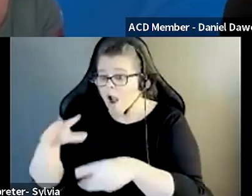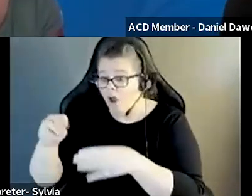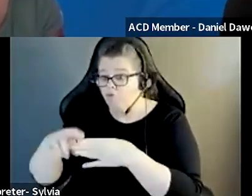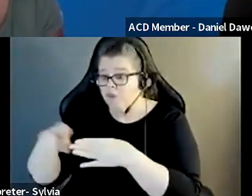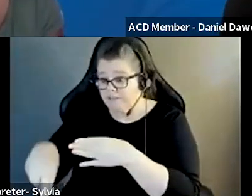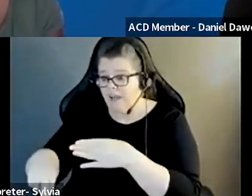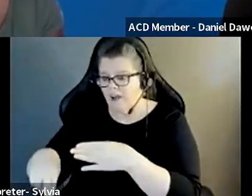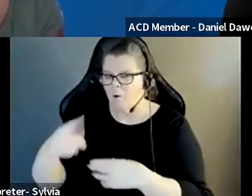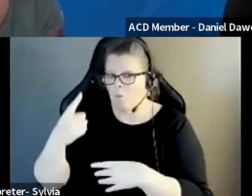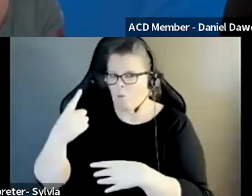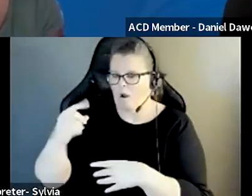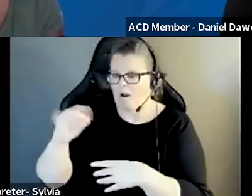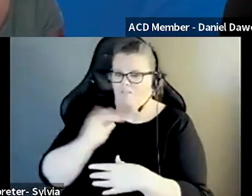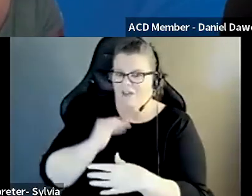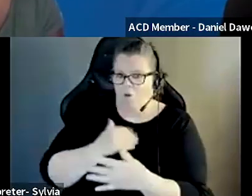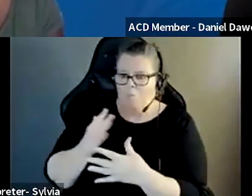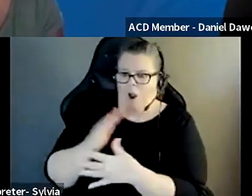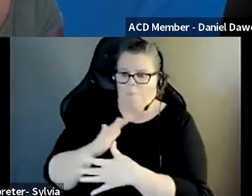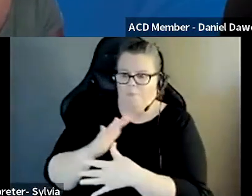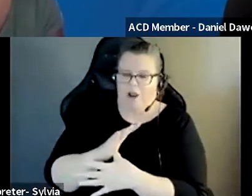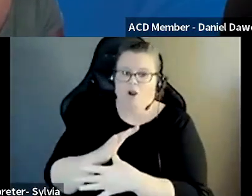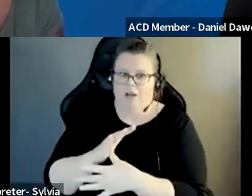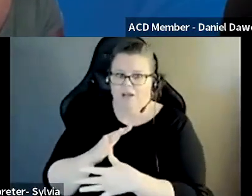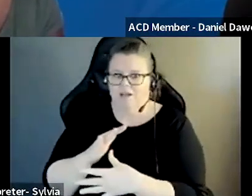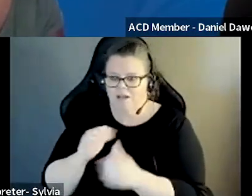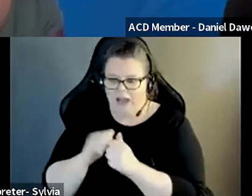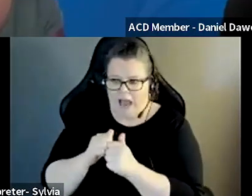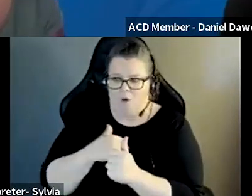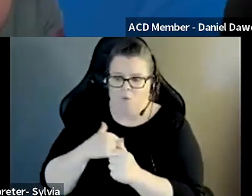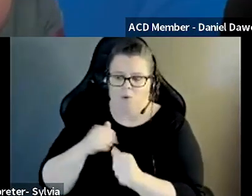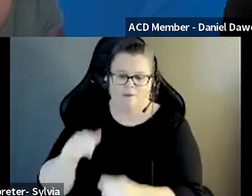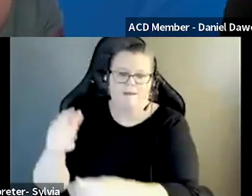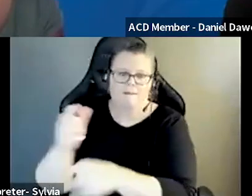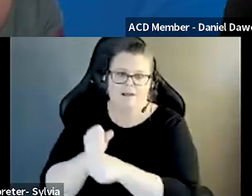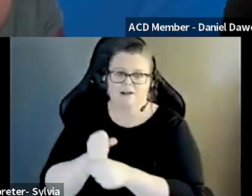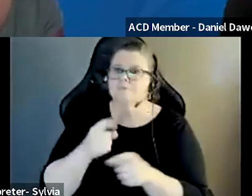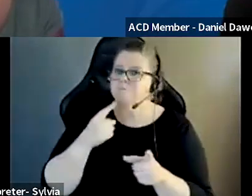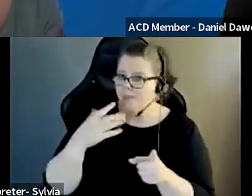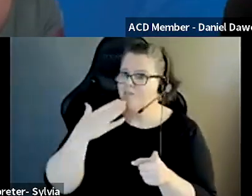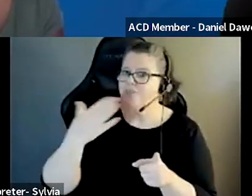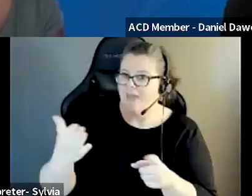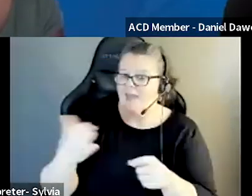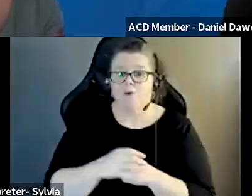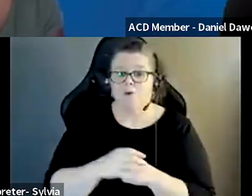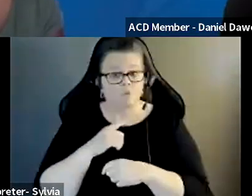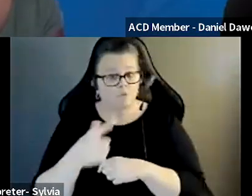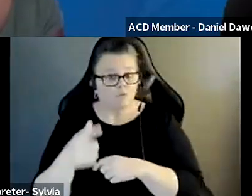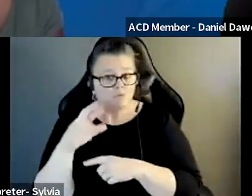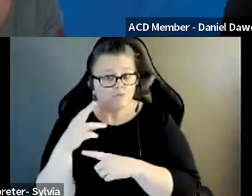and identify ways to fix it. Thank you. Thanks, Dan. Rhonda, I see you raised your hand. No question.